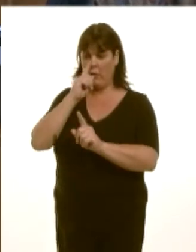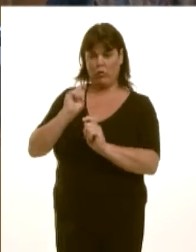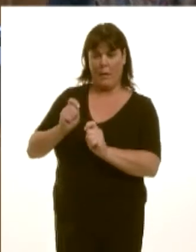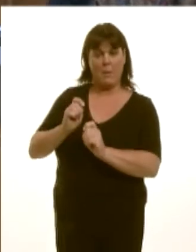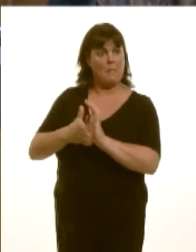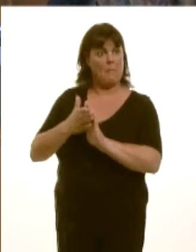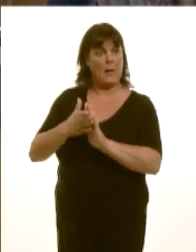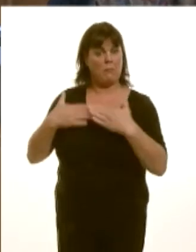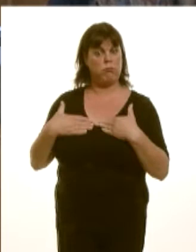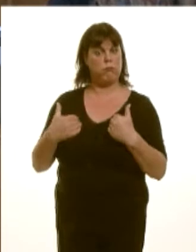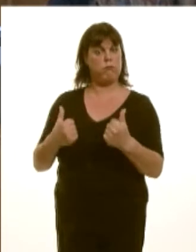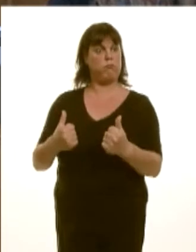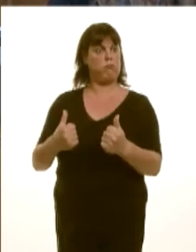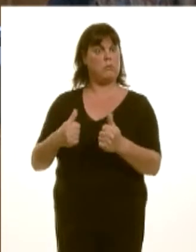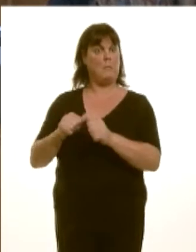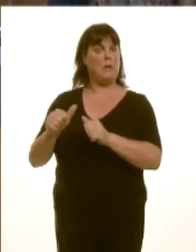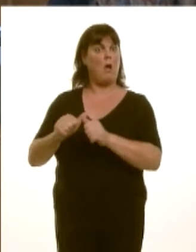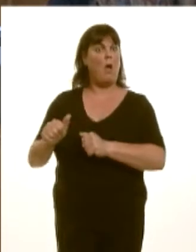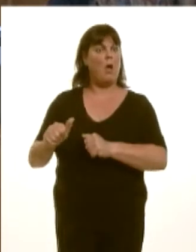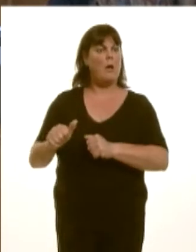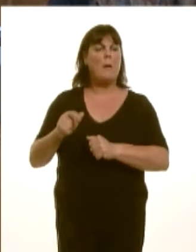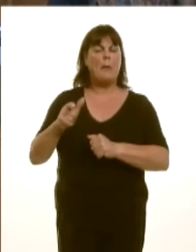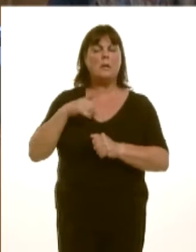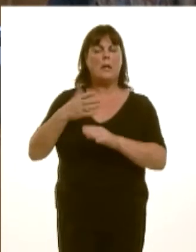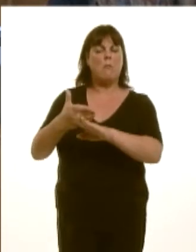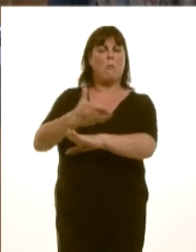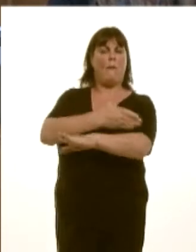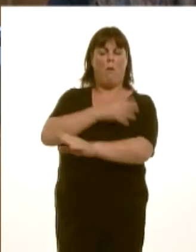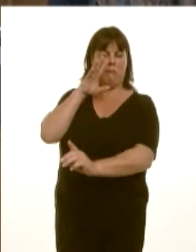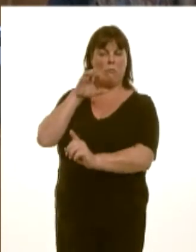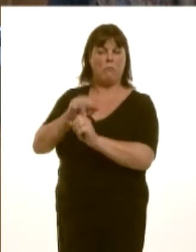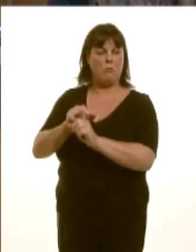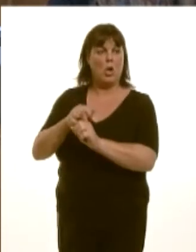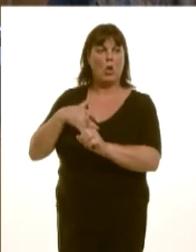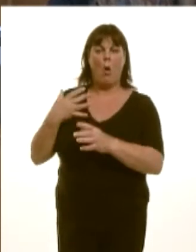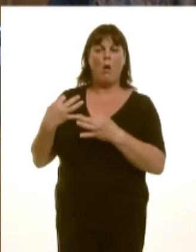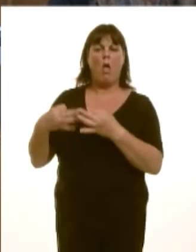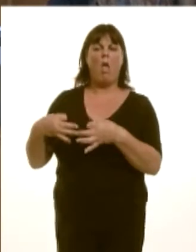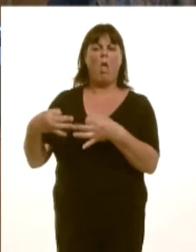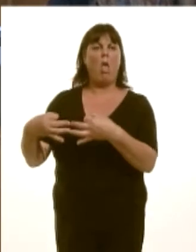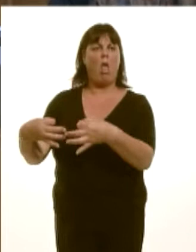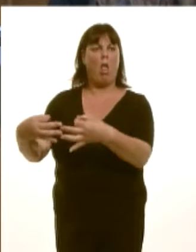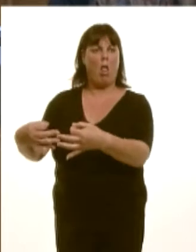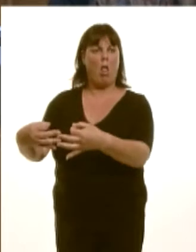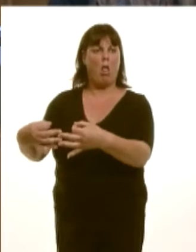However, as with all leukaemias, early discovery is vital because leukaemia is an illness that weakens people and weakens children.